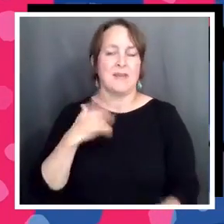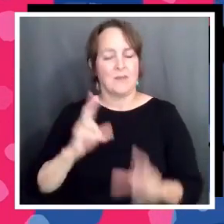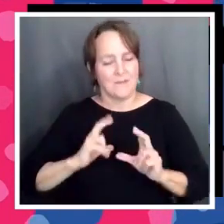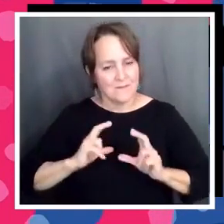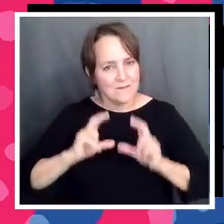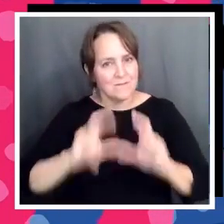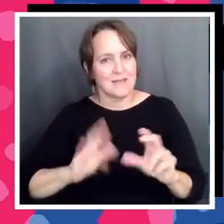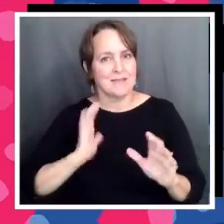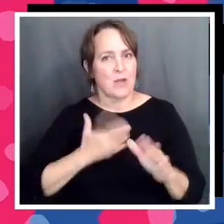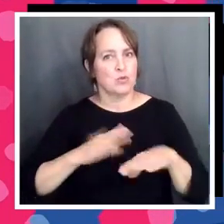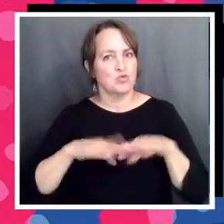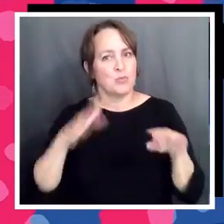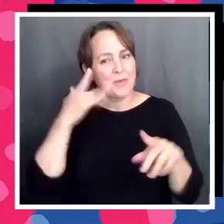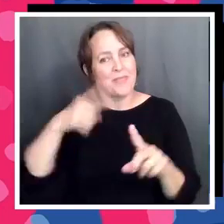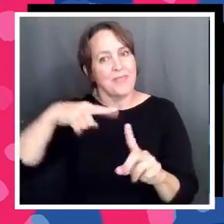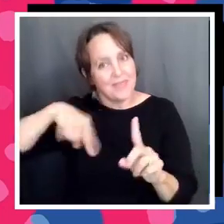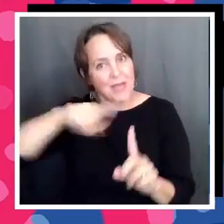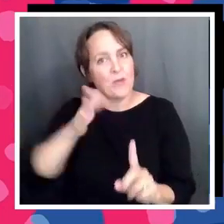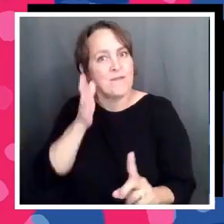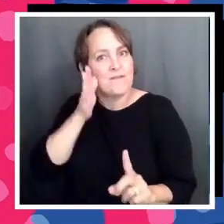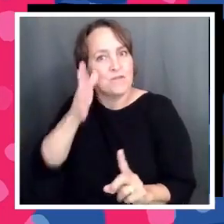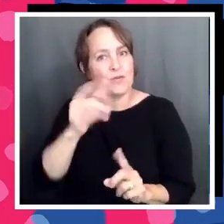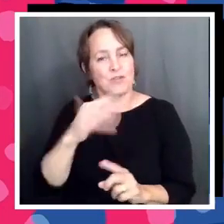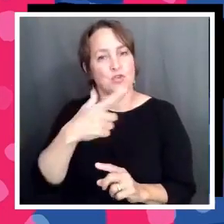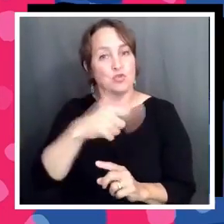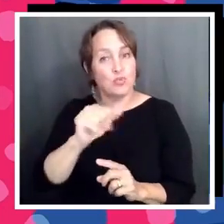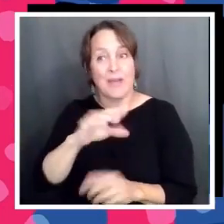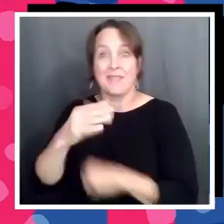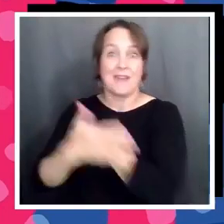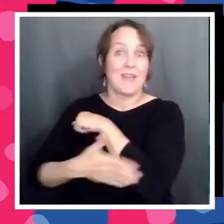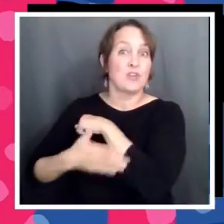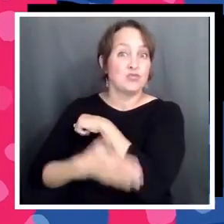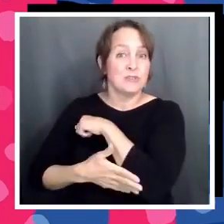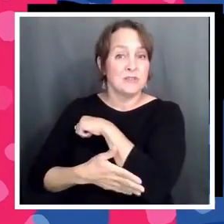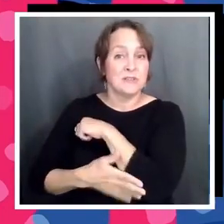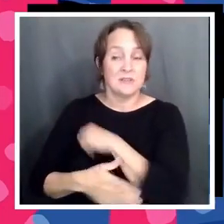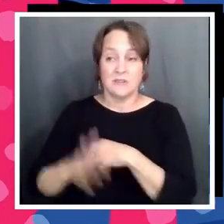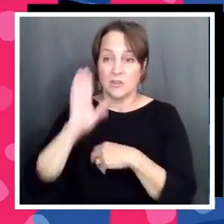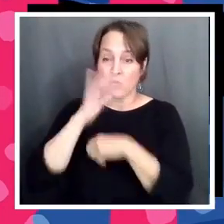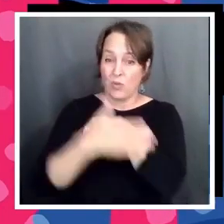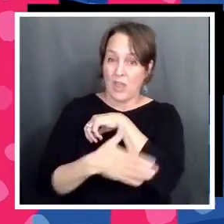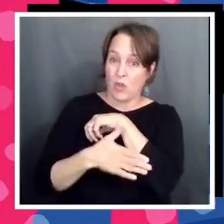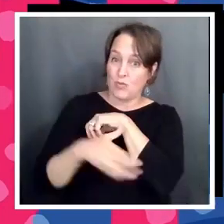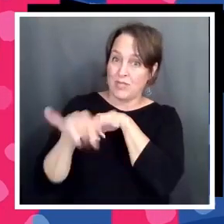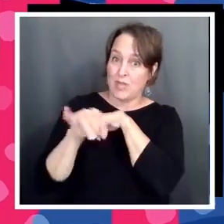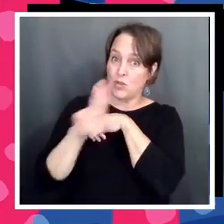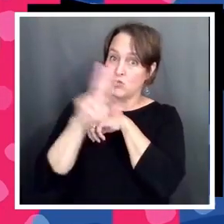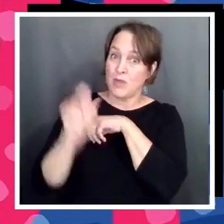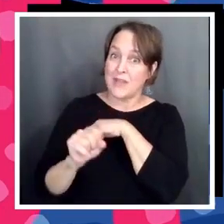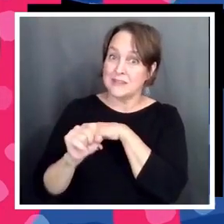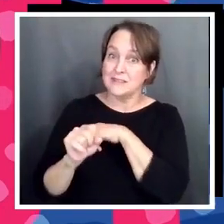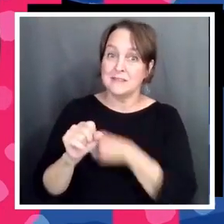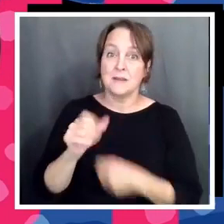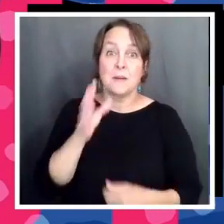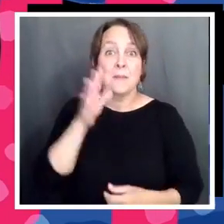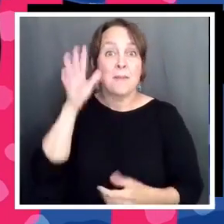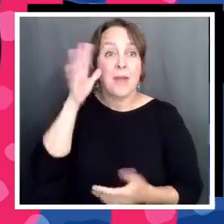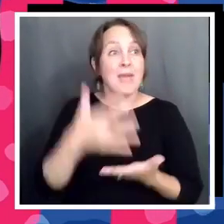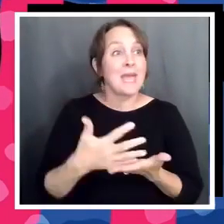WE MUST NOT LET IT SLIP AWAY.